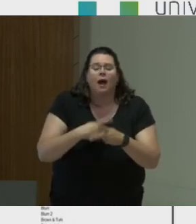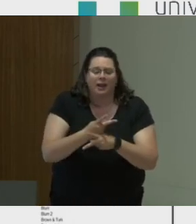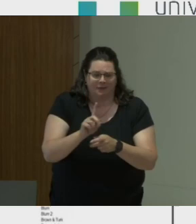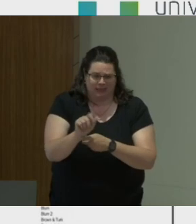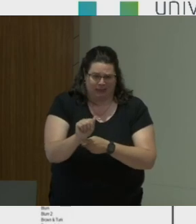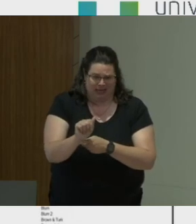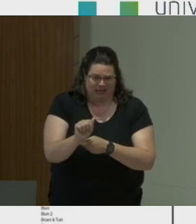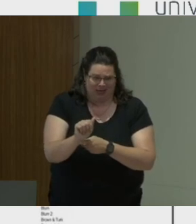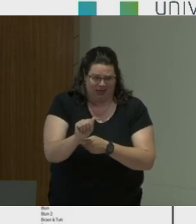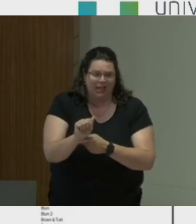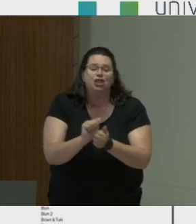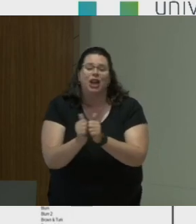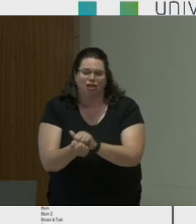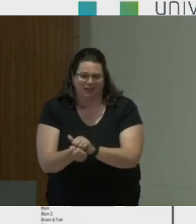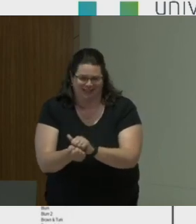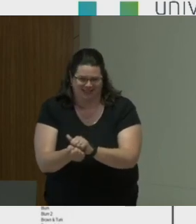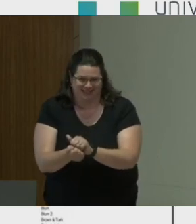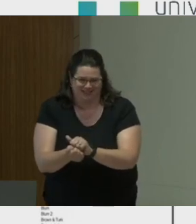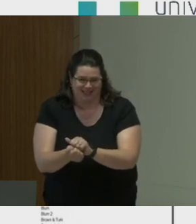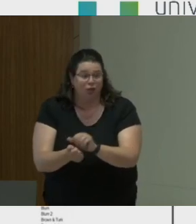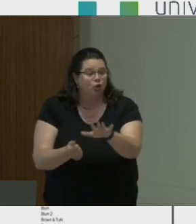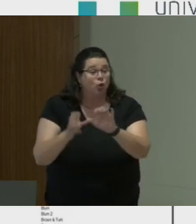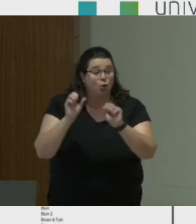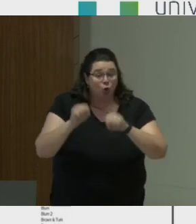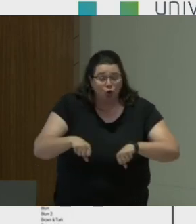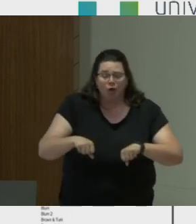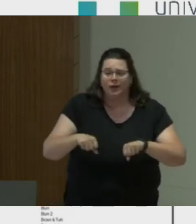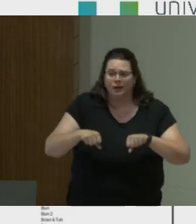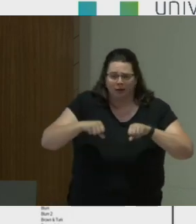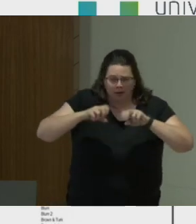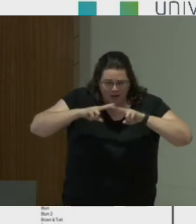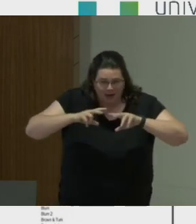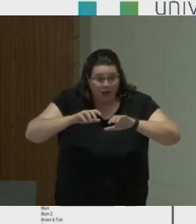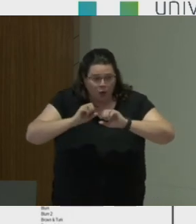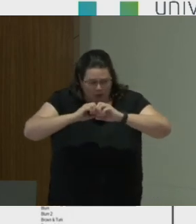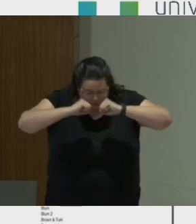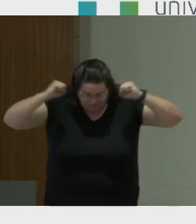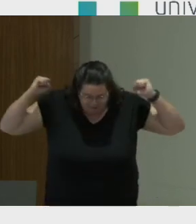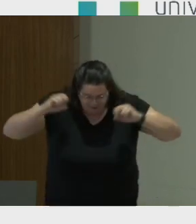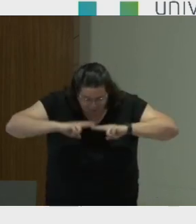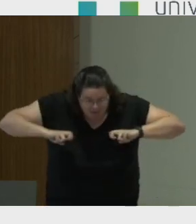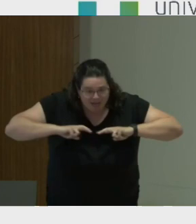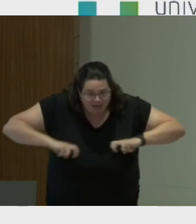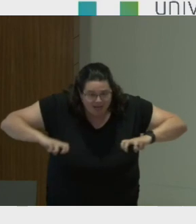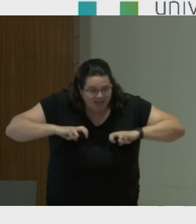So you can really look into a big number of data to find a picture.